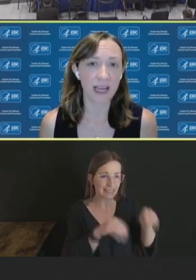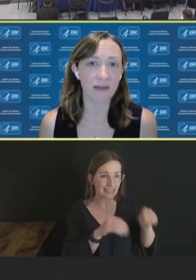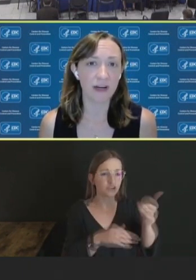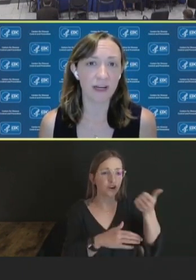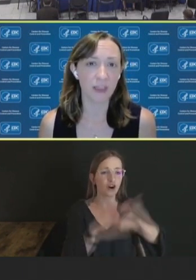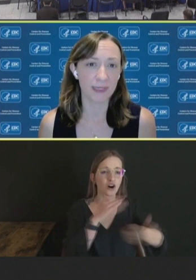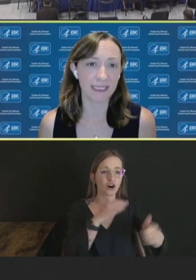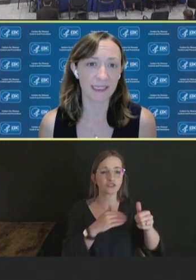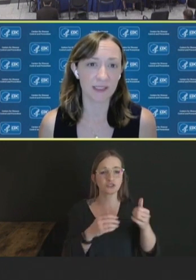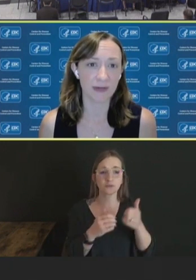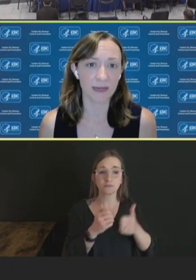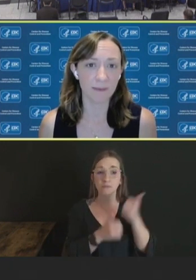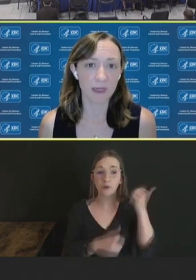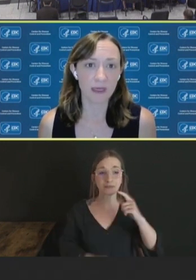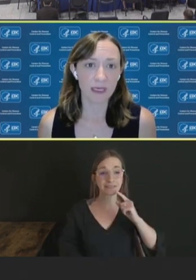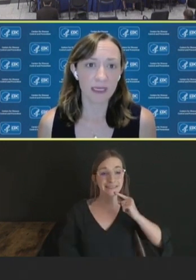effort in U.S. history.